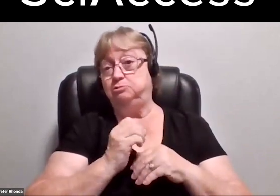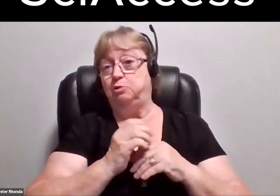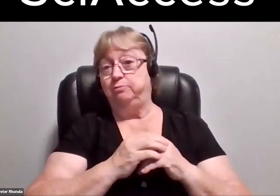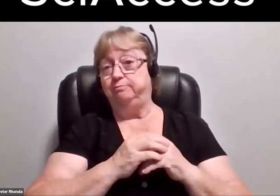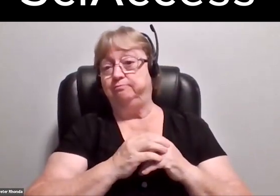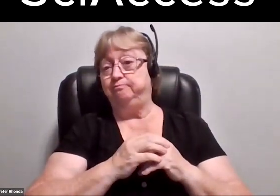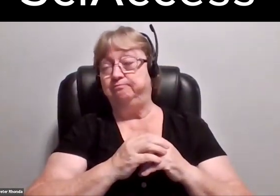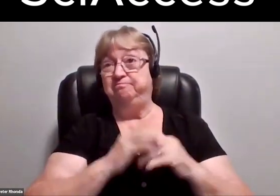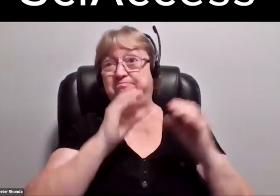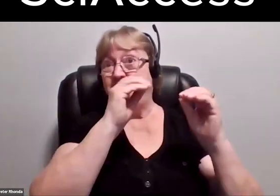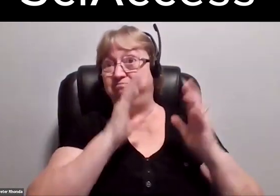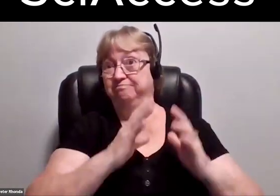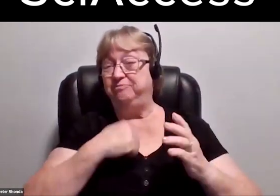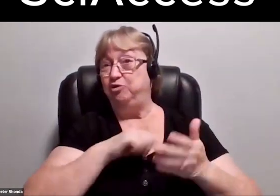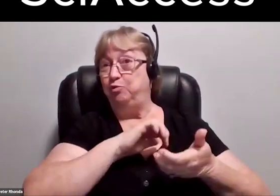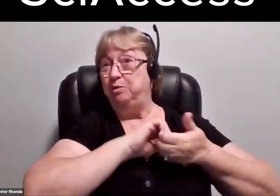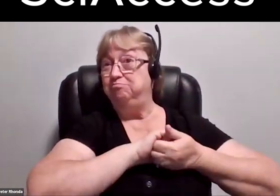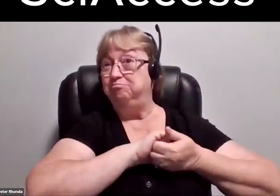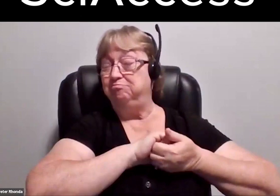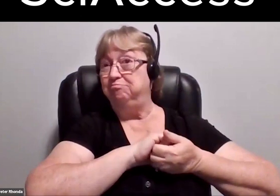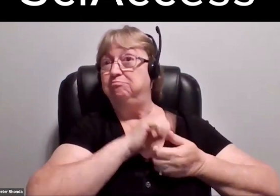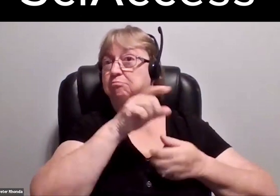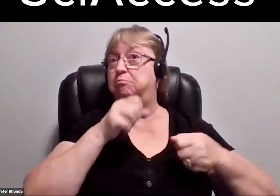The teachers that we partner with are allowed to keep and continue